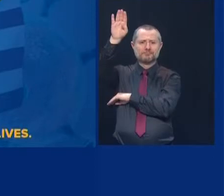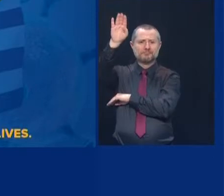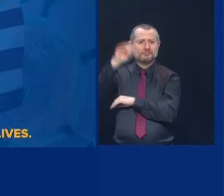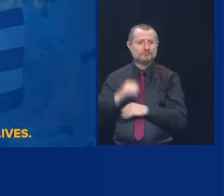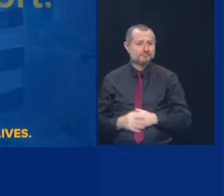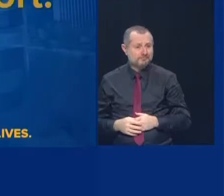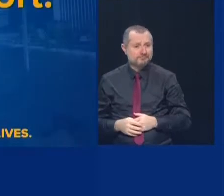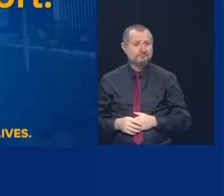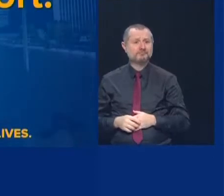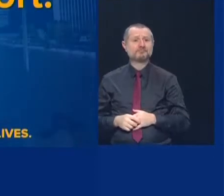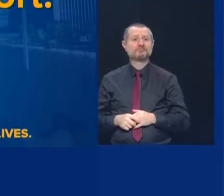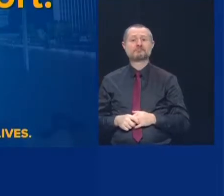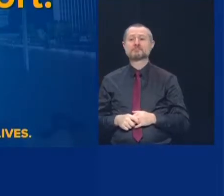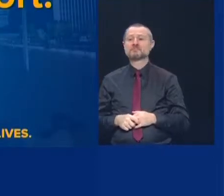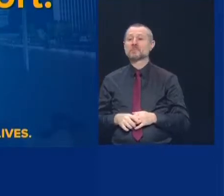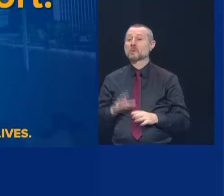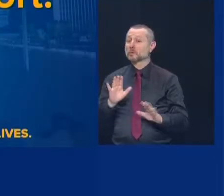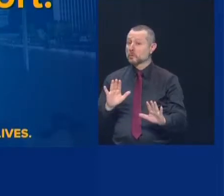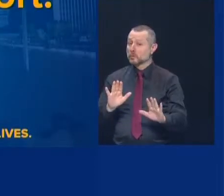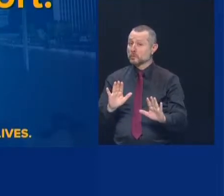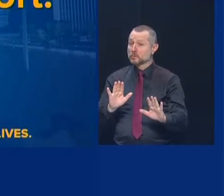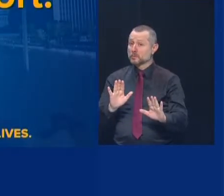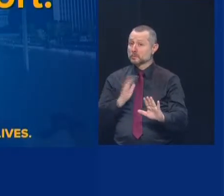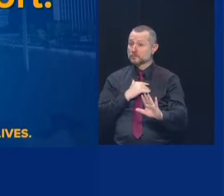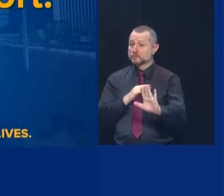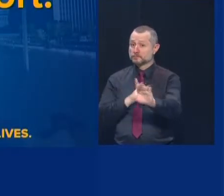ARE LOWER THAN US. BUT, THAT CAN CHANGE IN AN